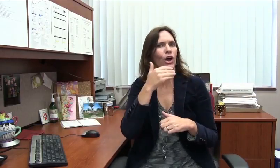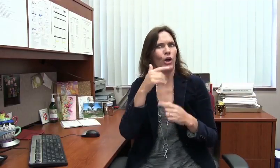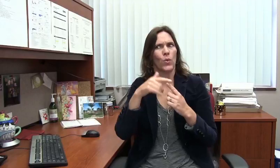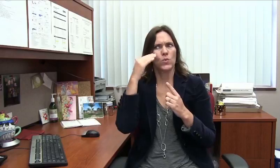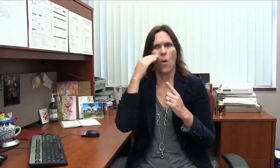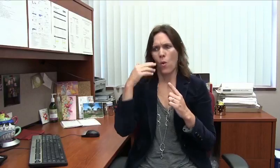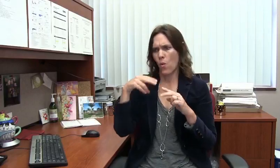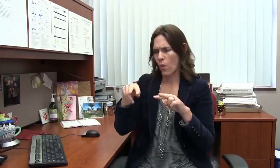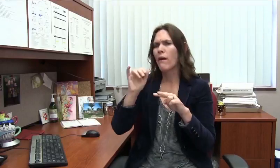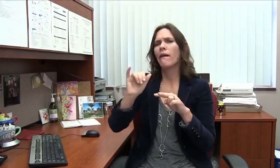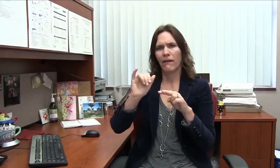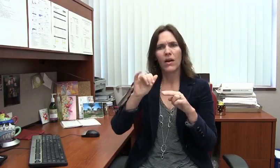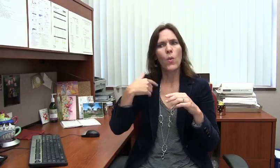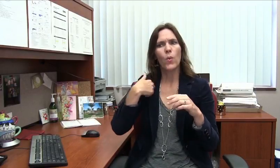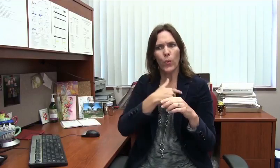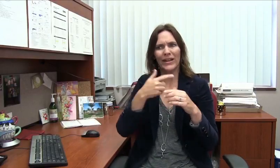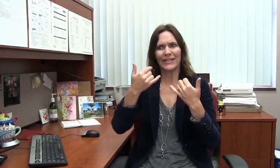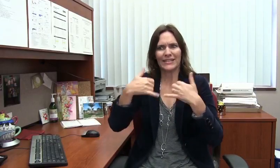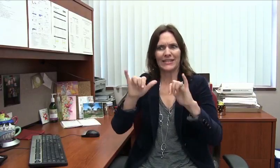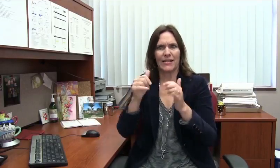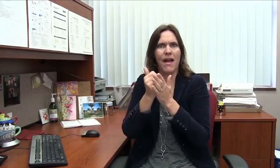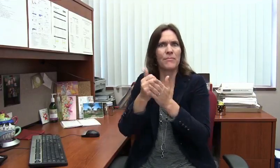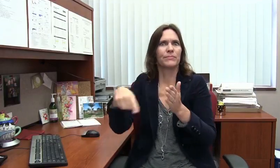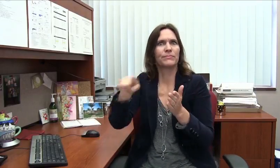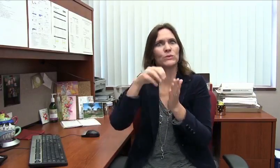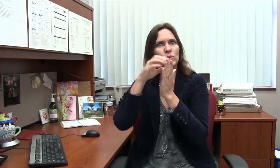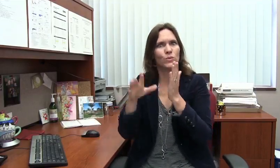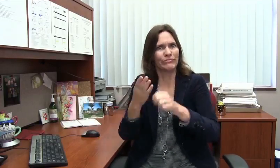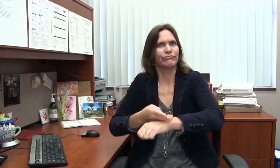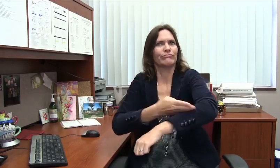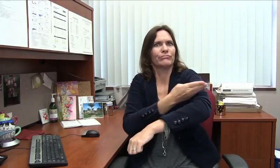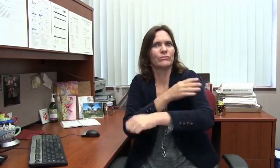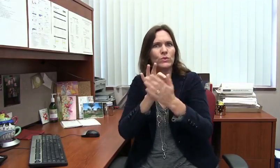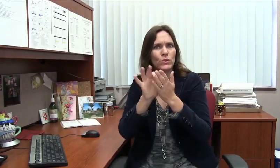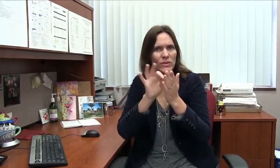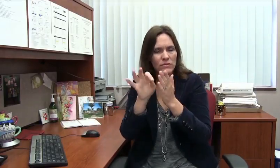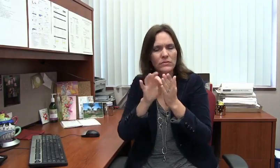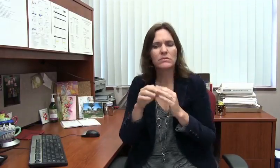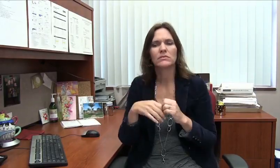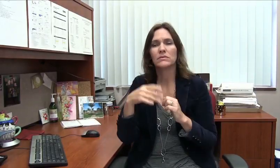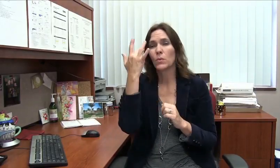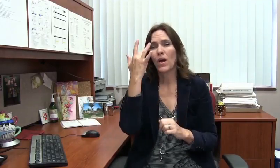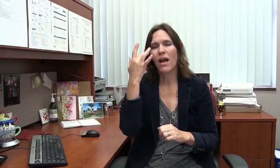It is good to know that we are able to assist students in improving their academic achievement.